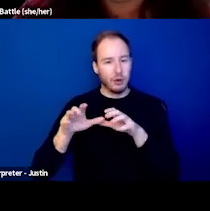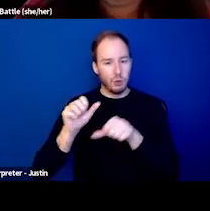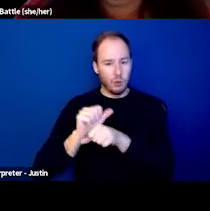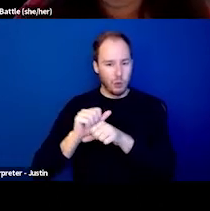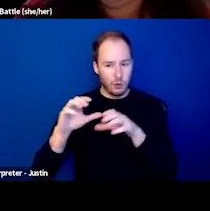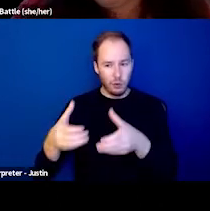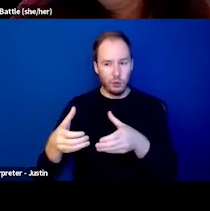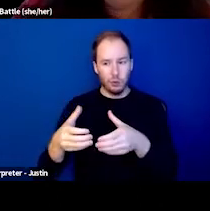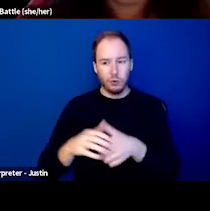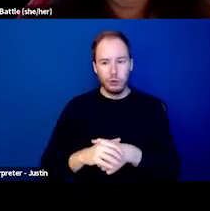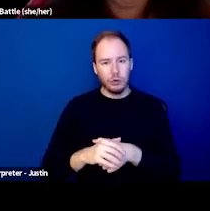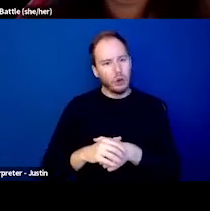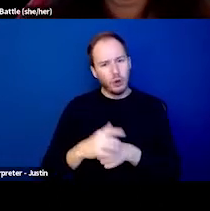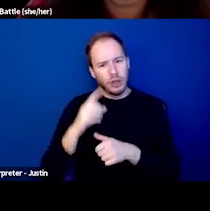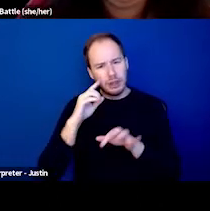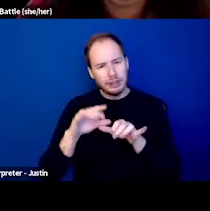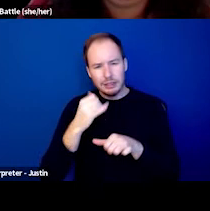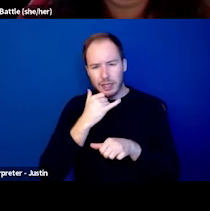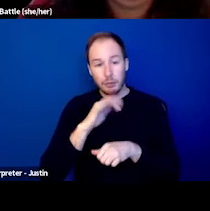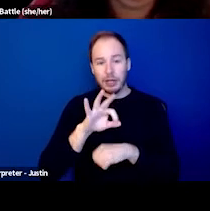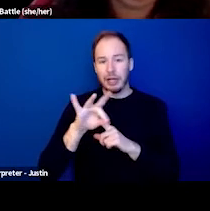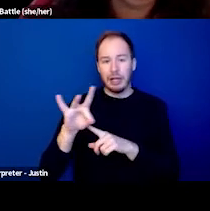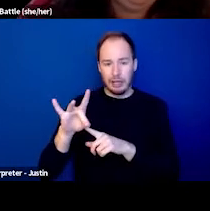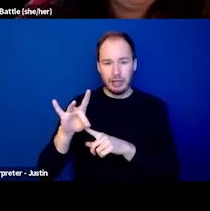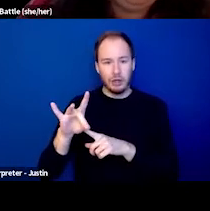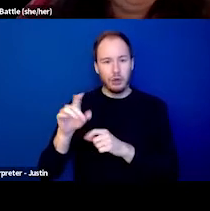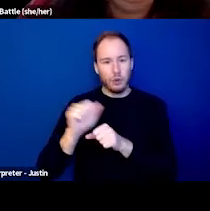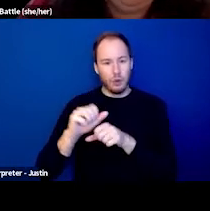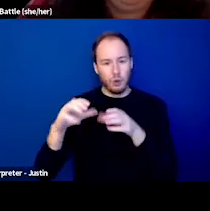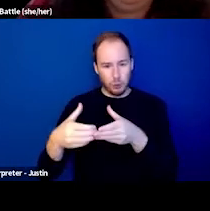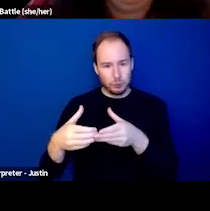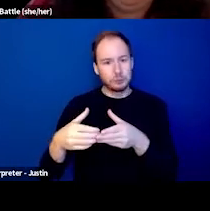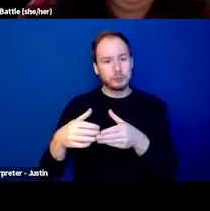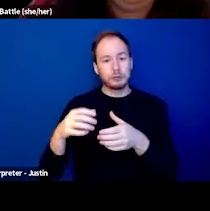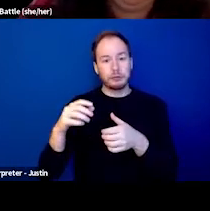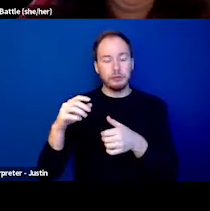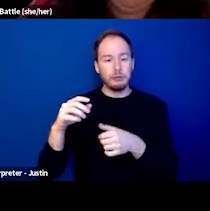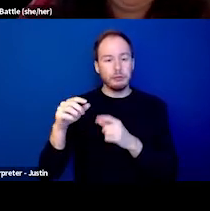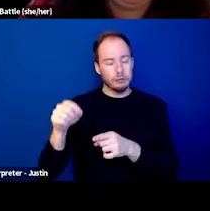Whoo, look I have a typo, sorry about that, our 988 stakeholder work group. This has really, really been an important piece.